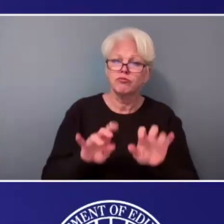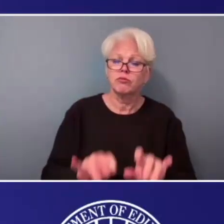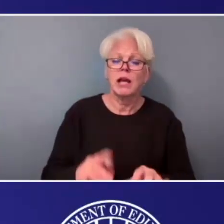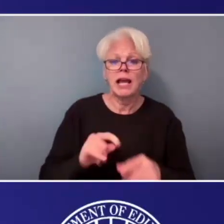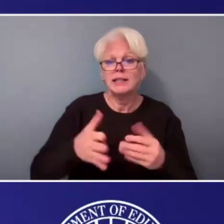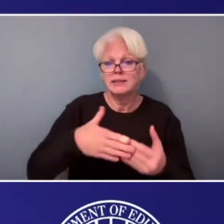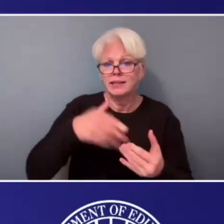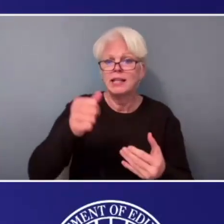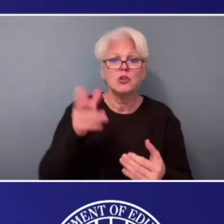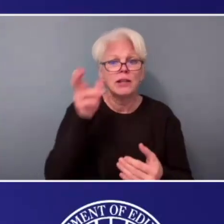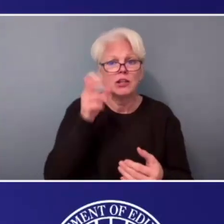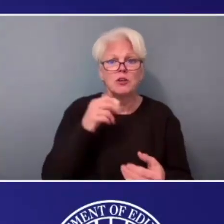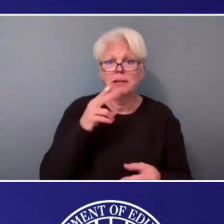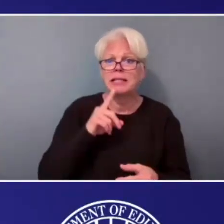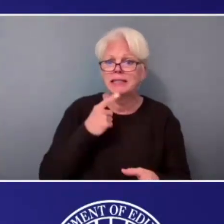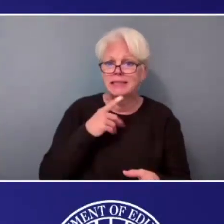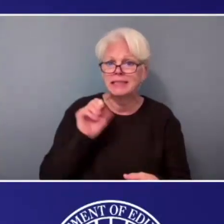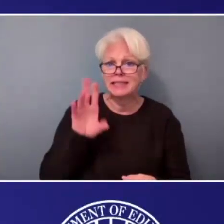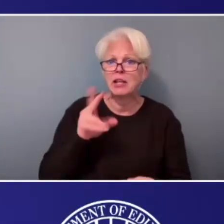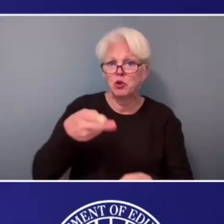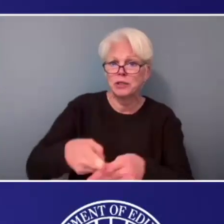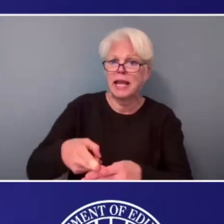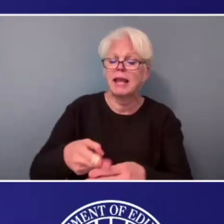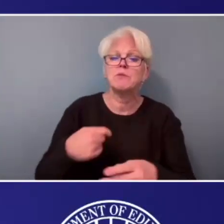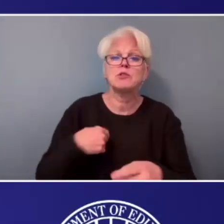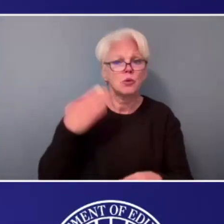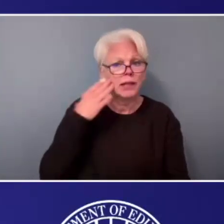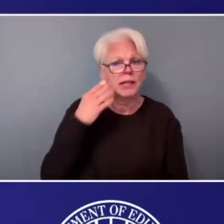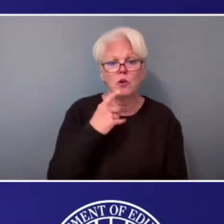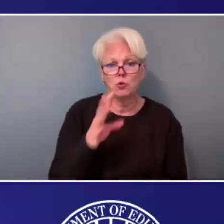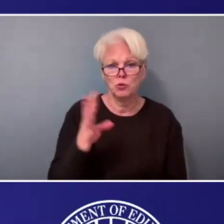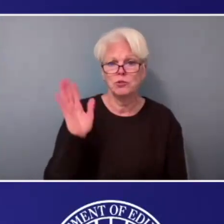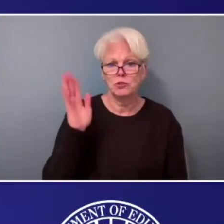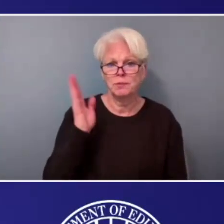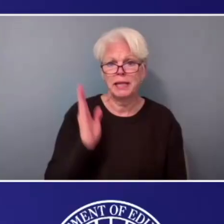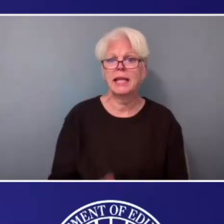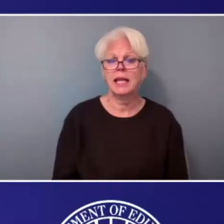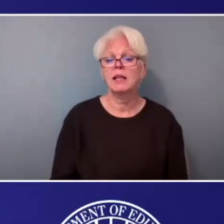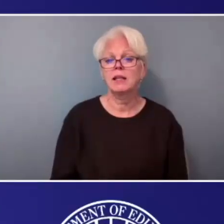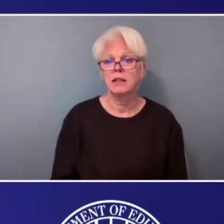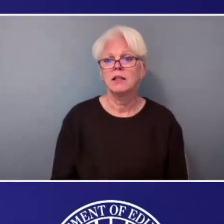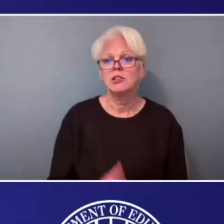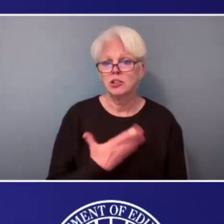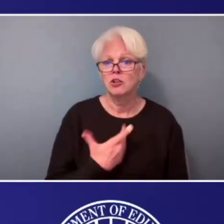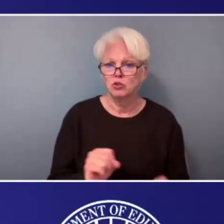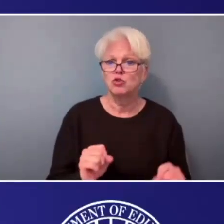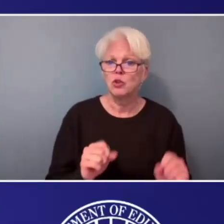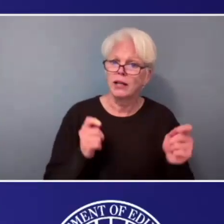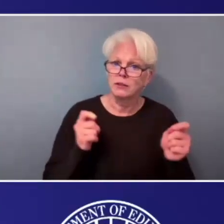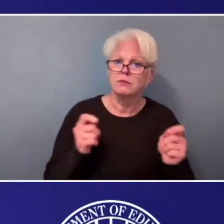hear me say your name so that they know who's speaking. So if we can just try to be mindful of that. Appreciate that.